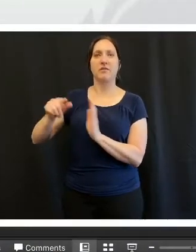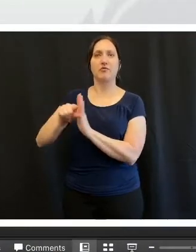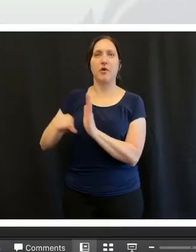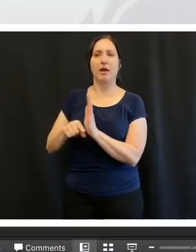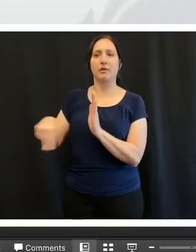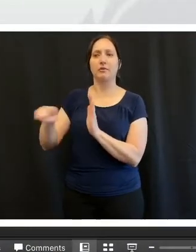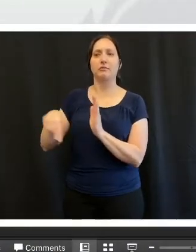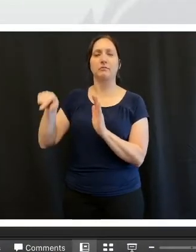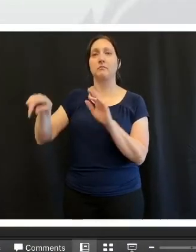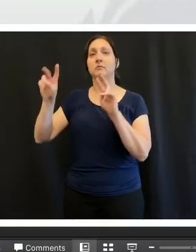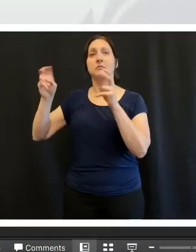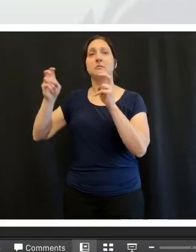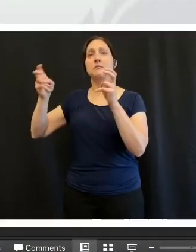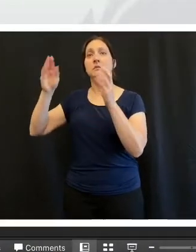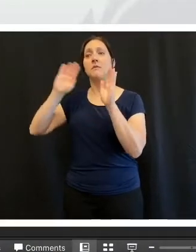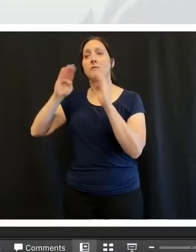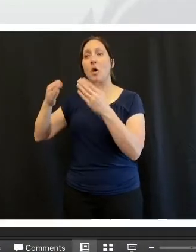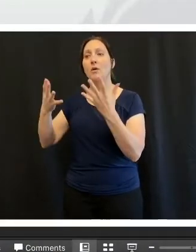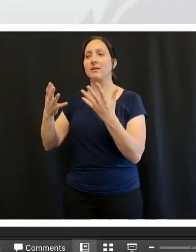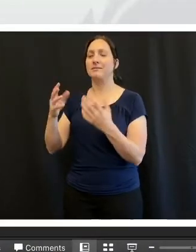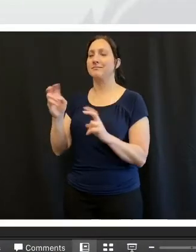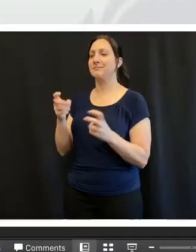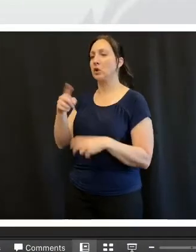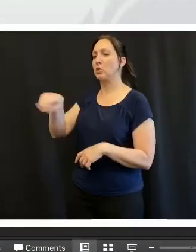Let's just focus on something that's positive that's going on right now.